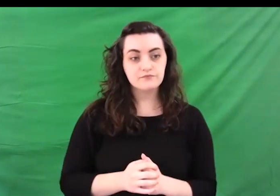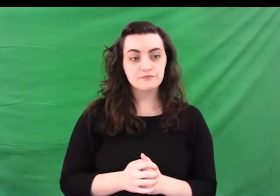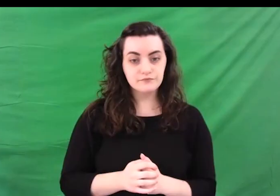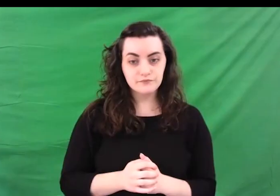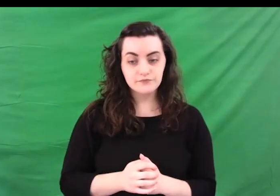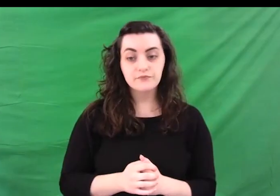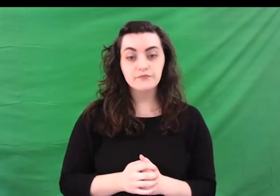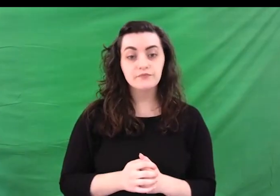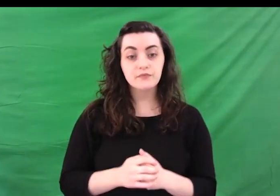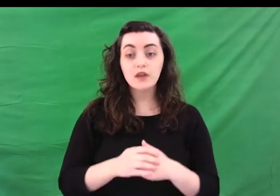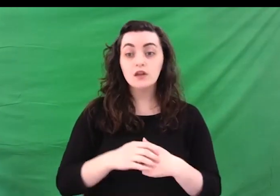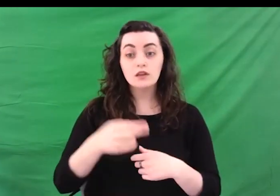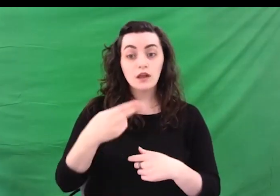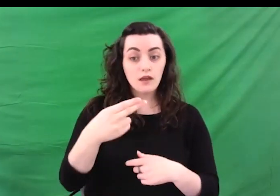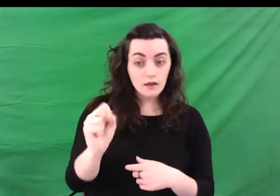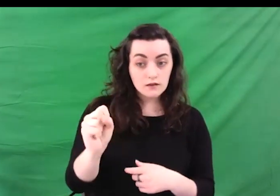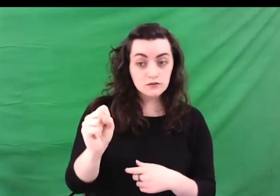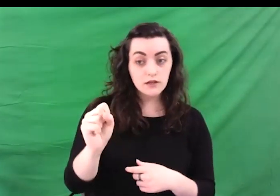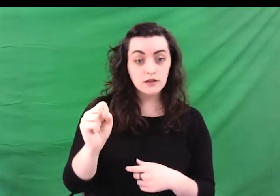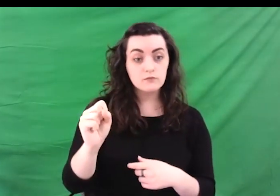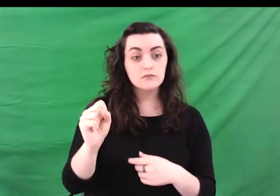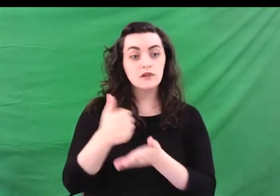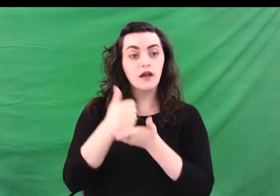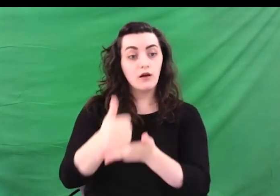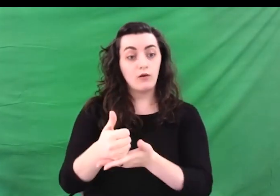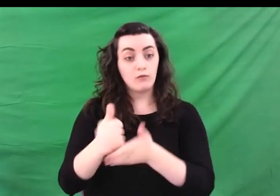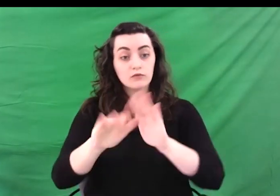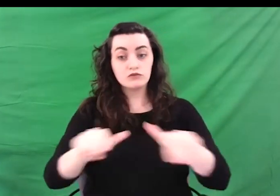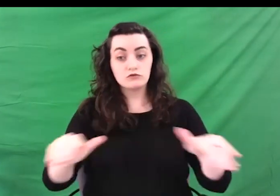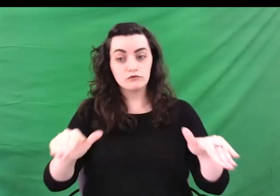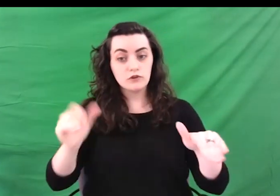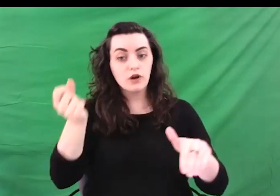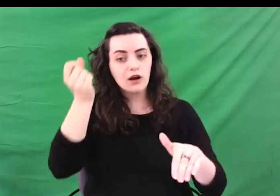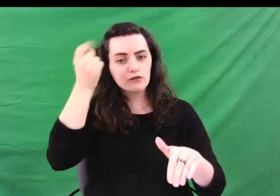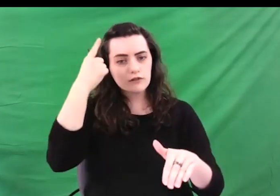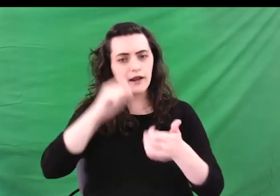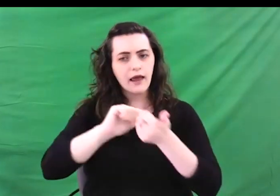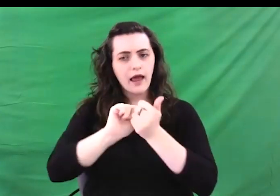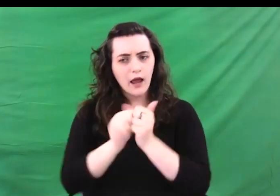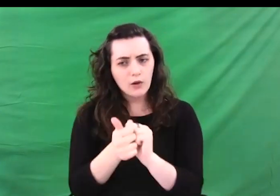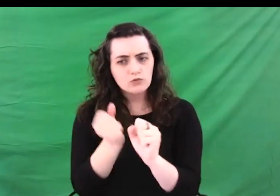These hand shapes help the child understand how to form the sound.